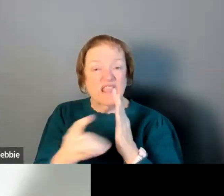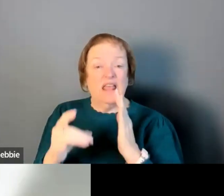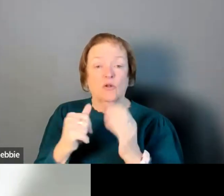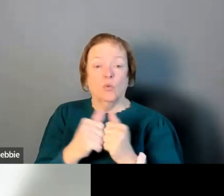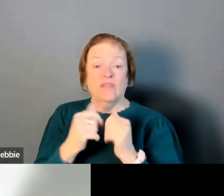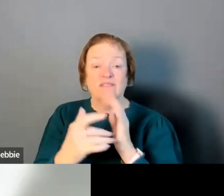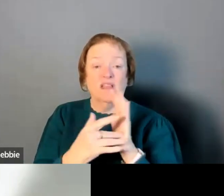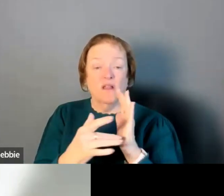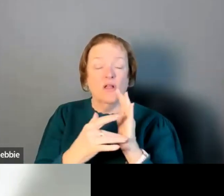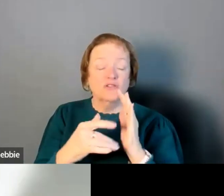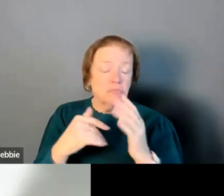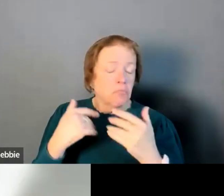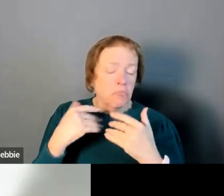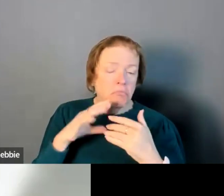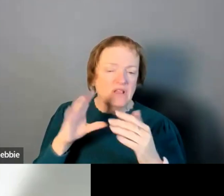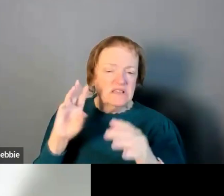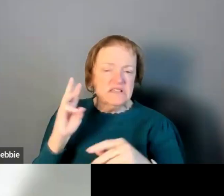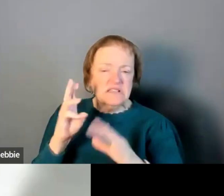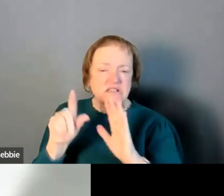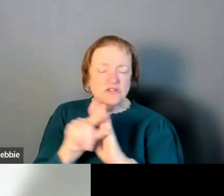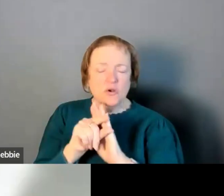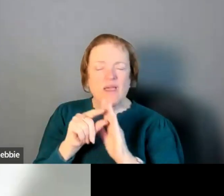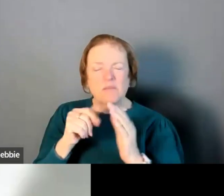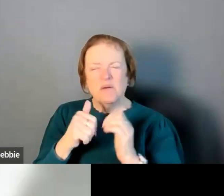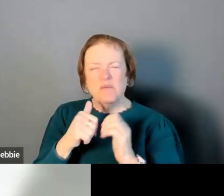you know, a little account, and downloading it, and playing with it a little bit. It's